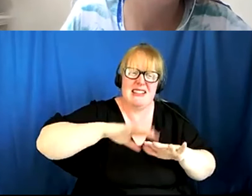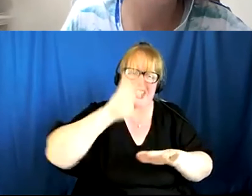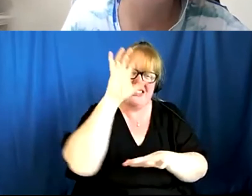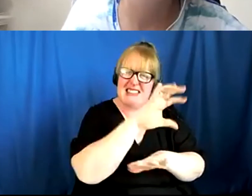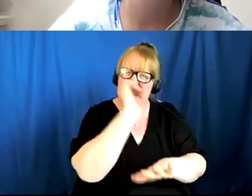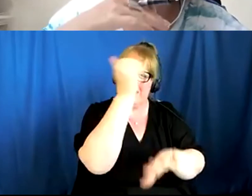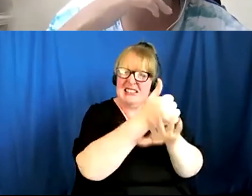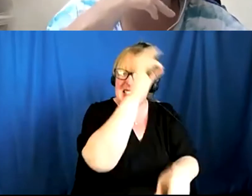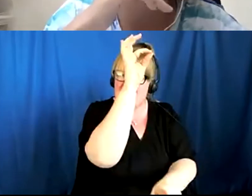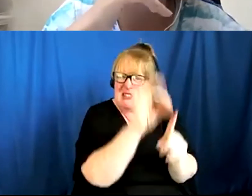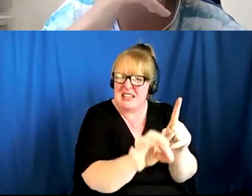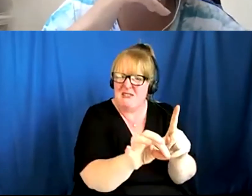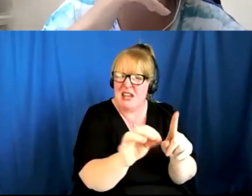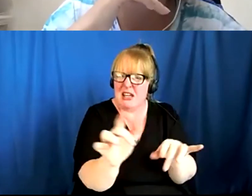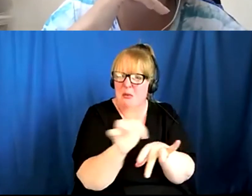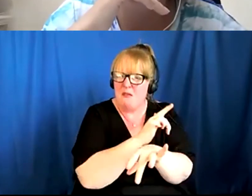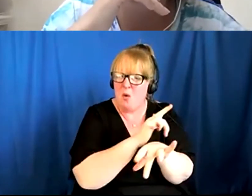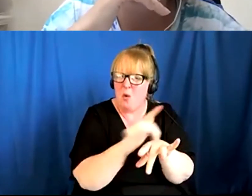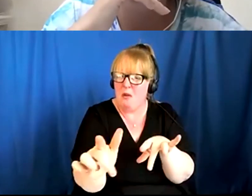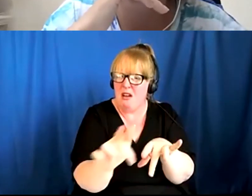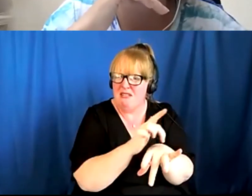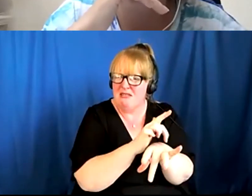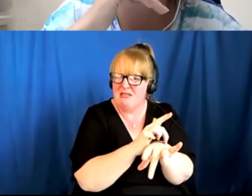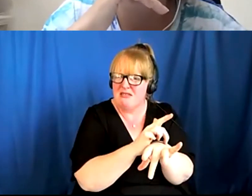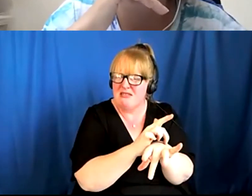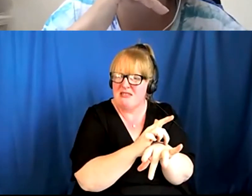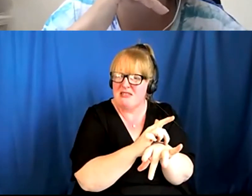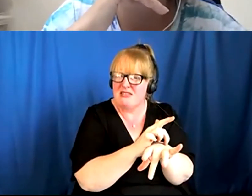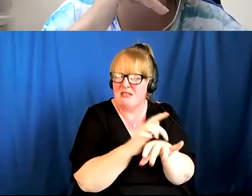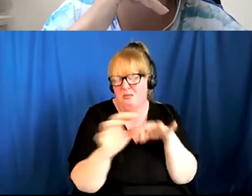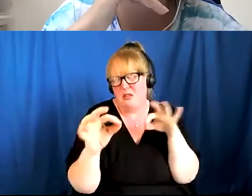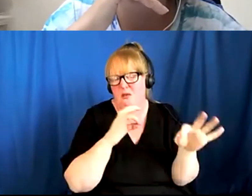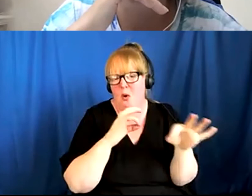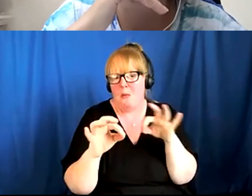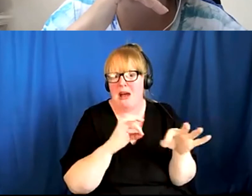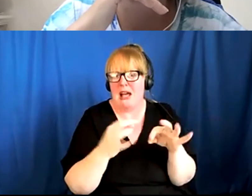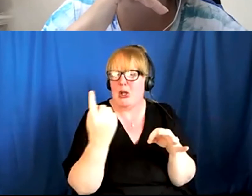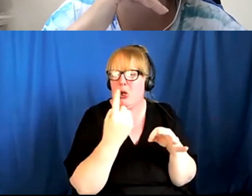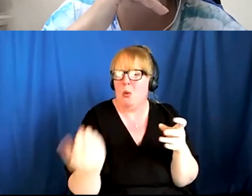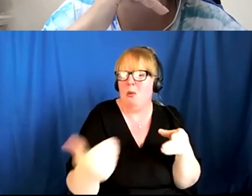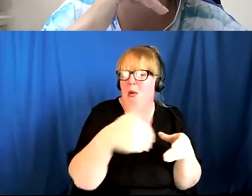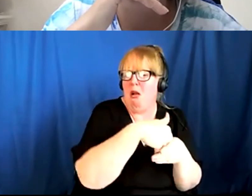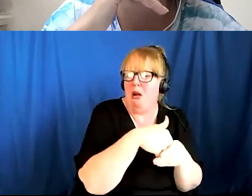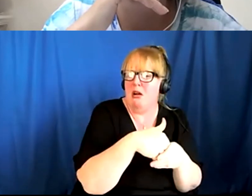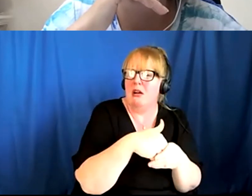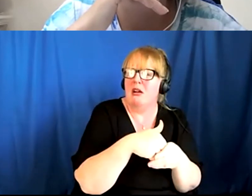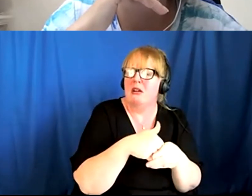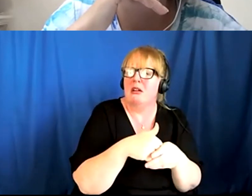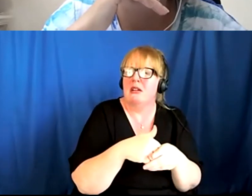I would want to make with in the beginning, I guess whoever sort of what would want to take part I didn't really make those early works that are funded by the